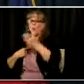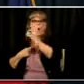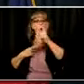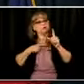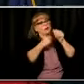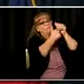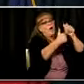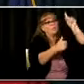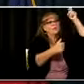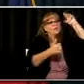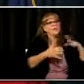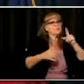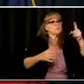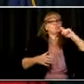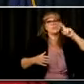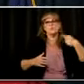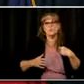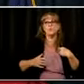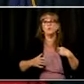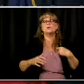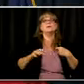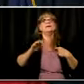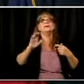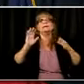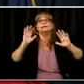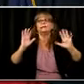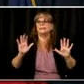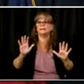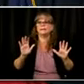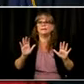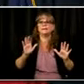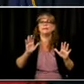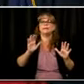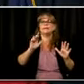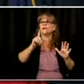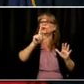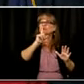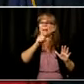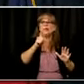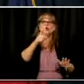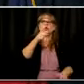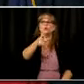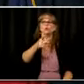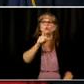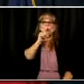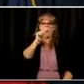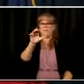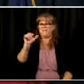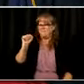is an insincere focus because we often hear uh some of the harshest critics from those who are